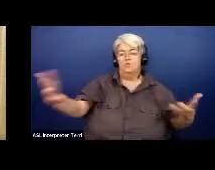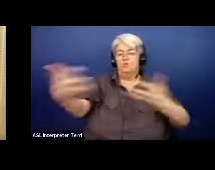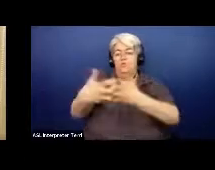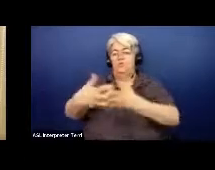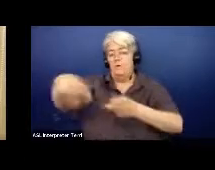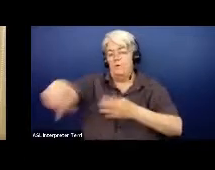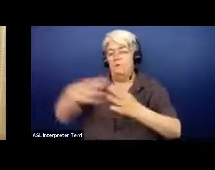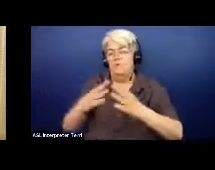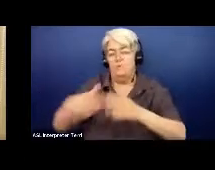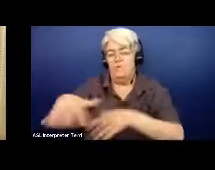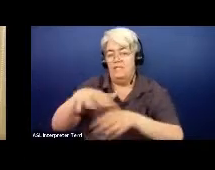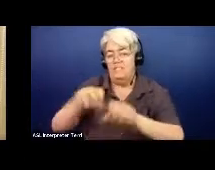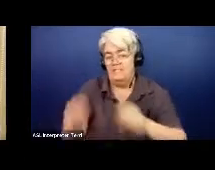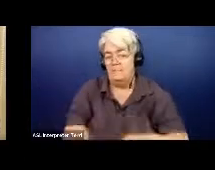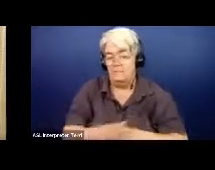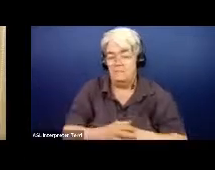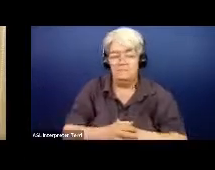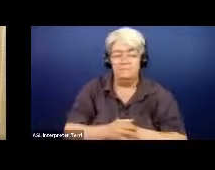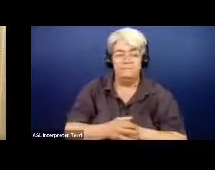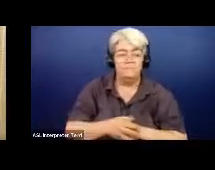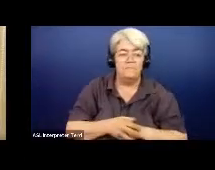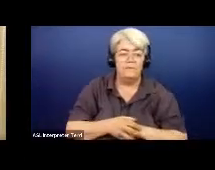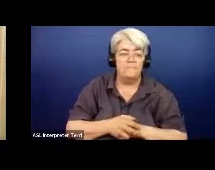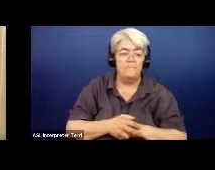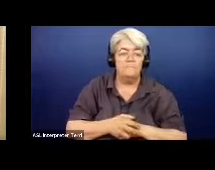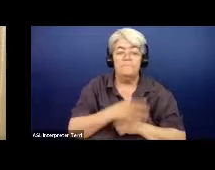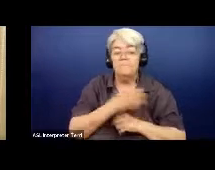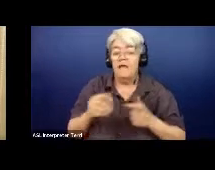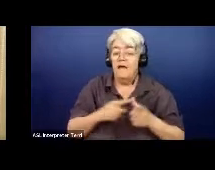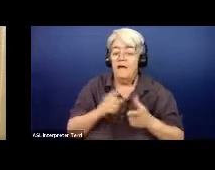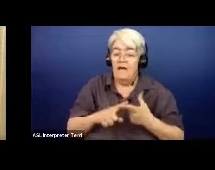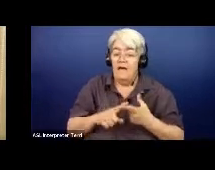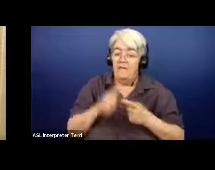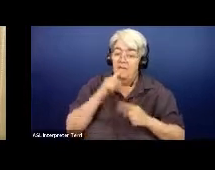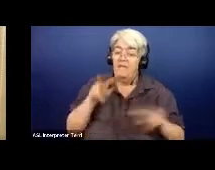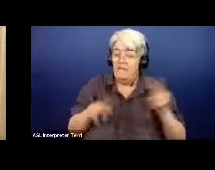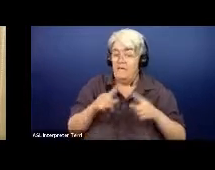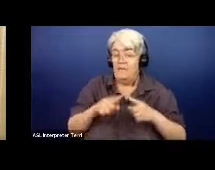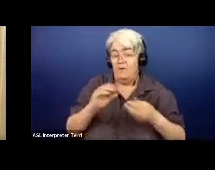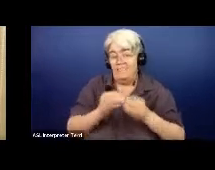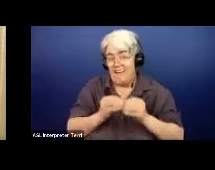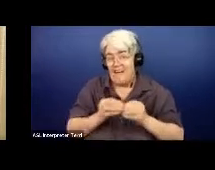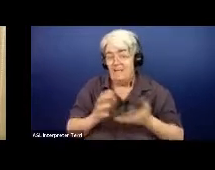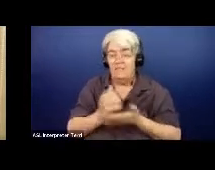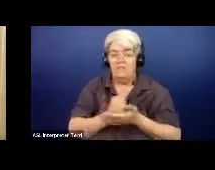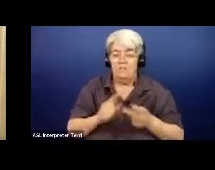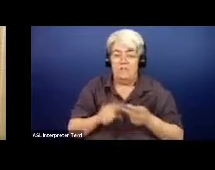systems when they are existing the system? And then finally thinking through data collection and outcomes evaluation. This